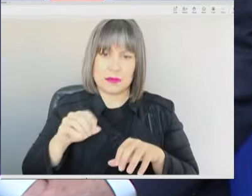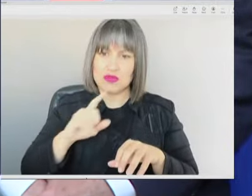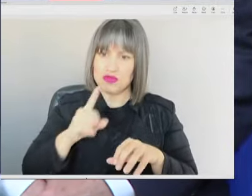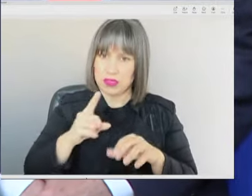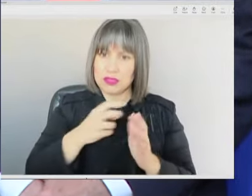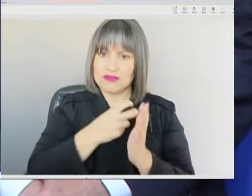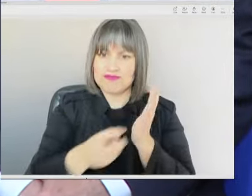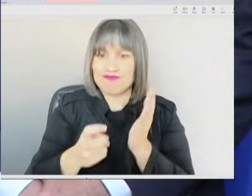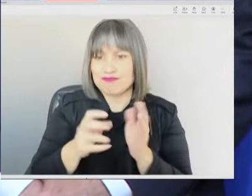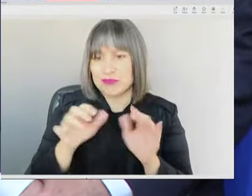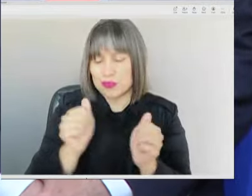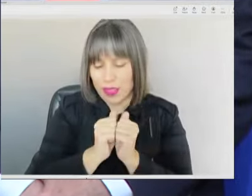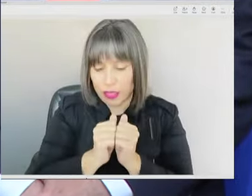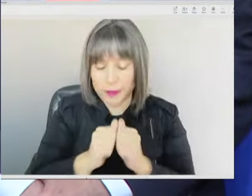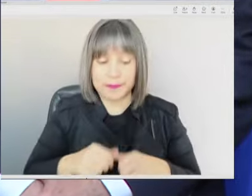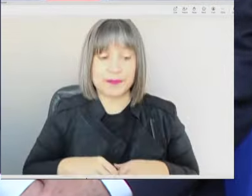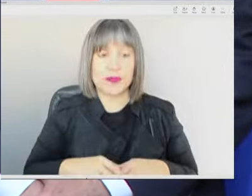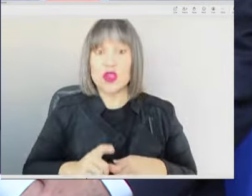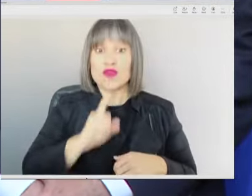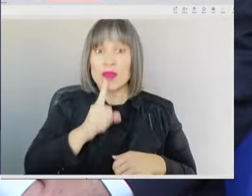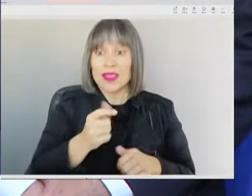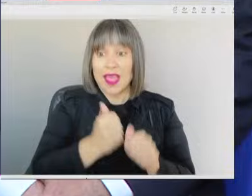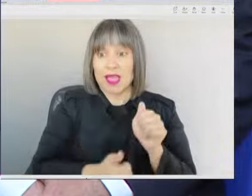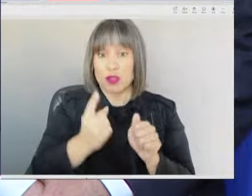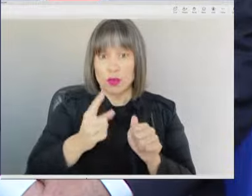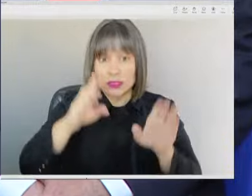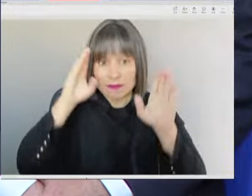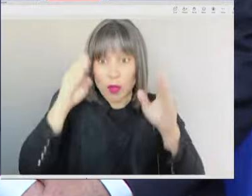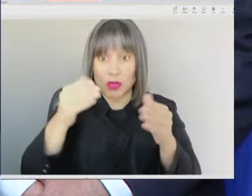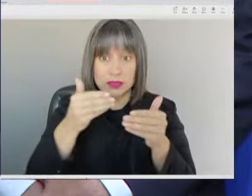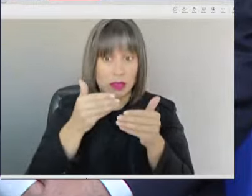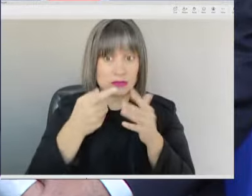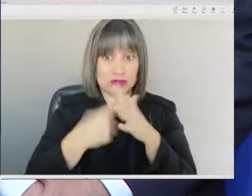then really everyone's really focused on getting to work. And not only working in